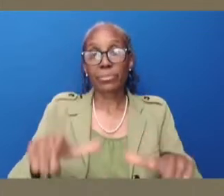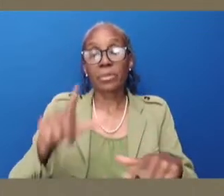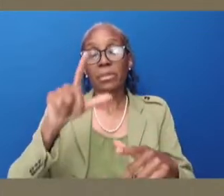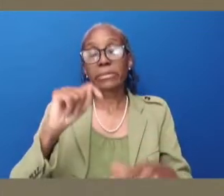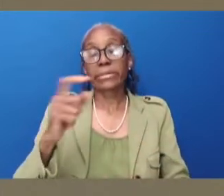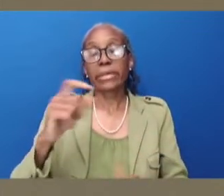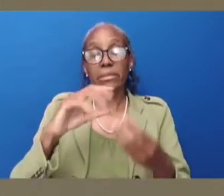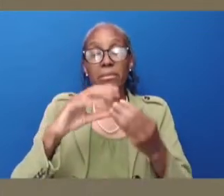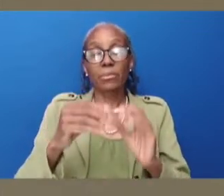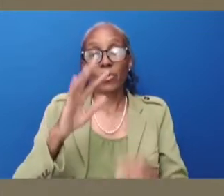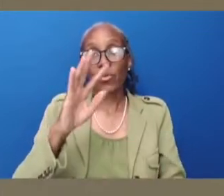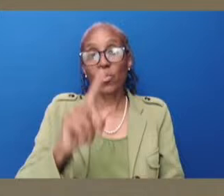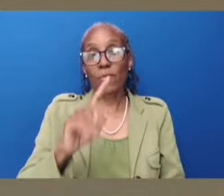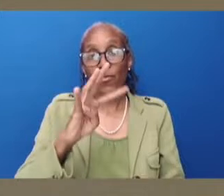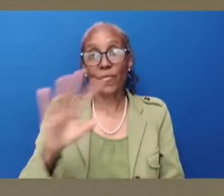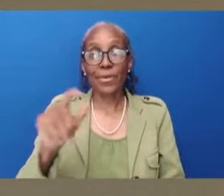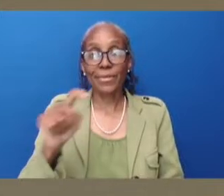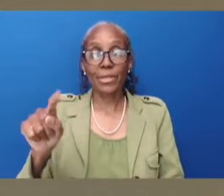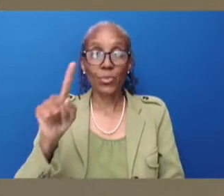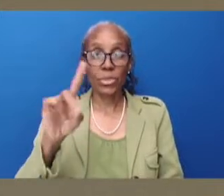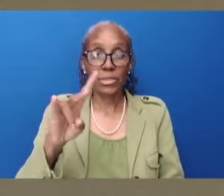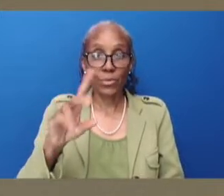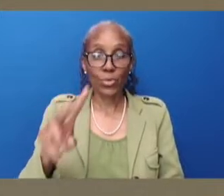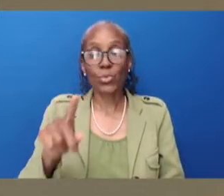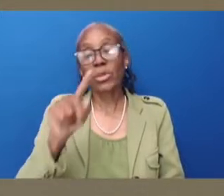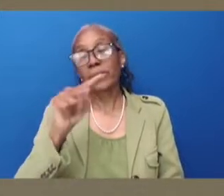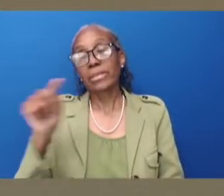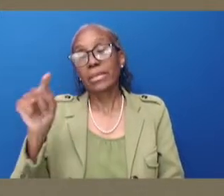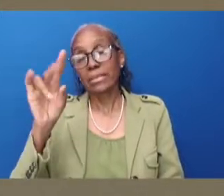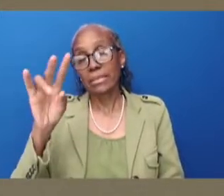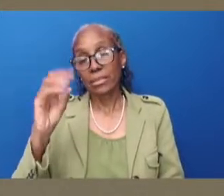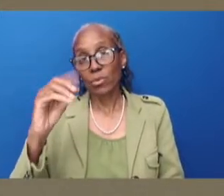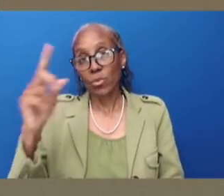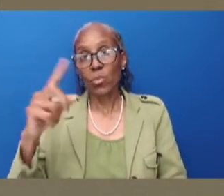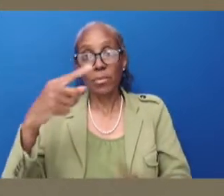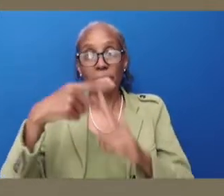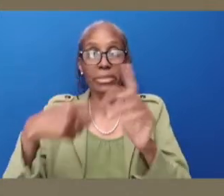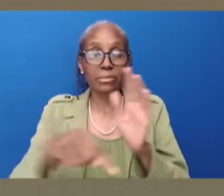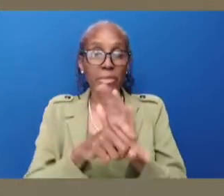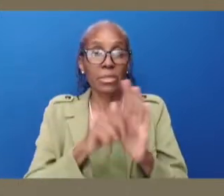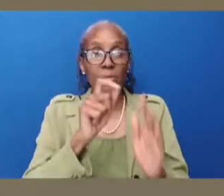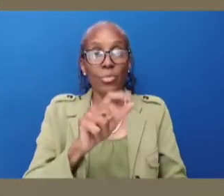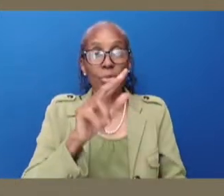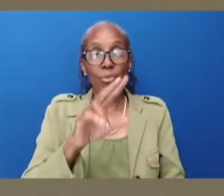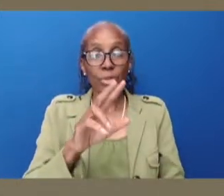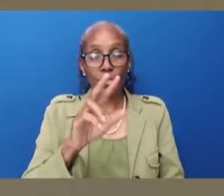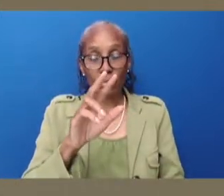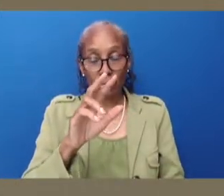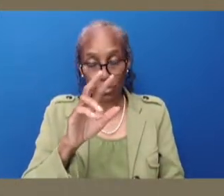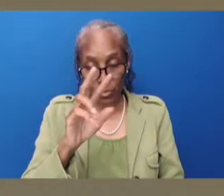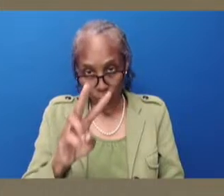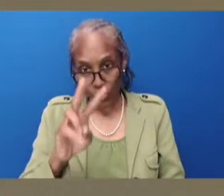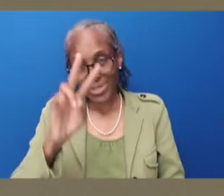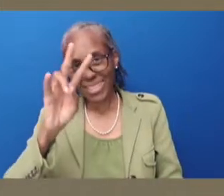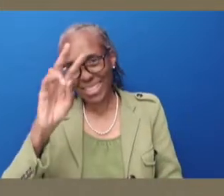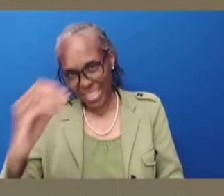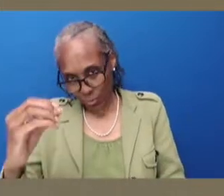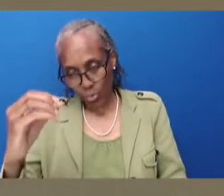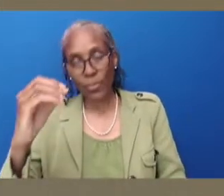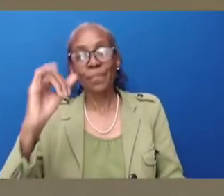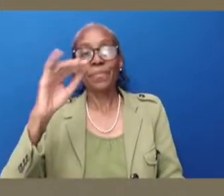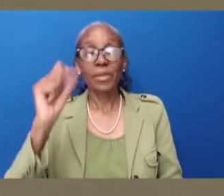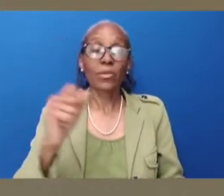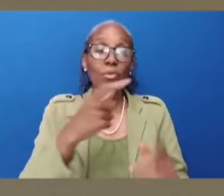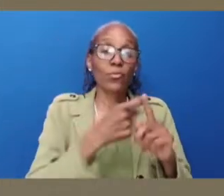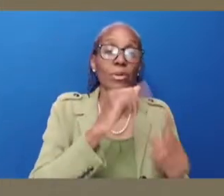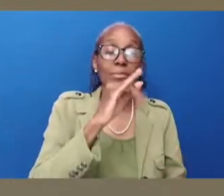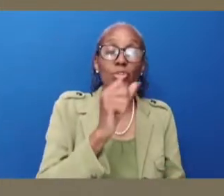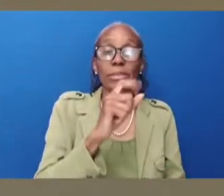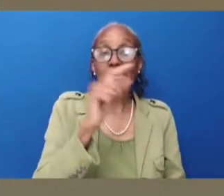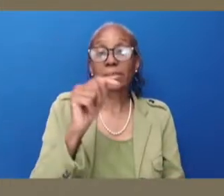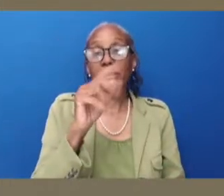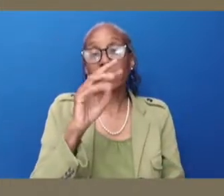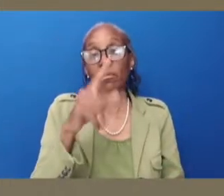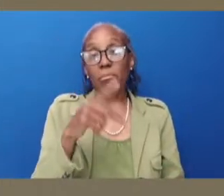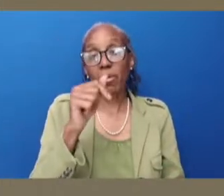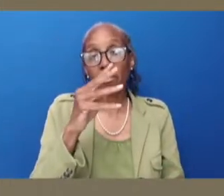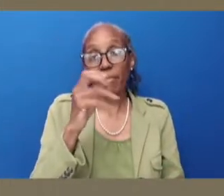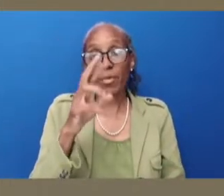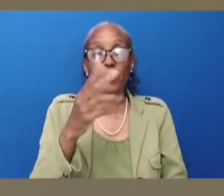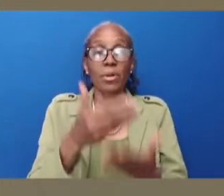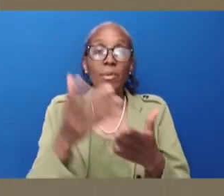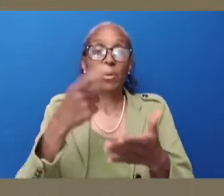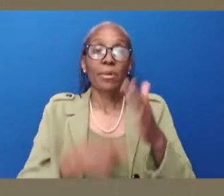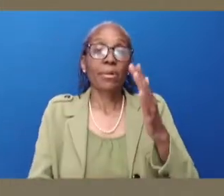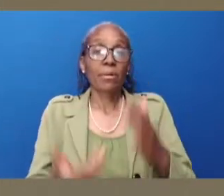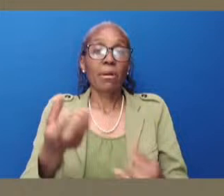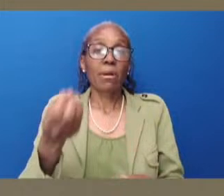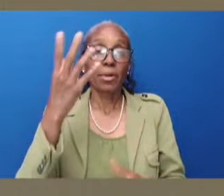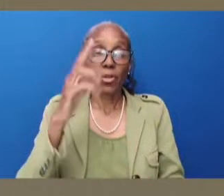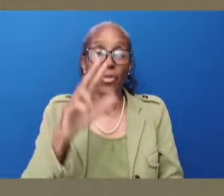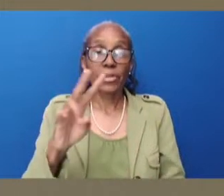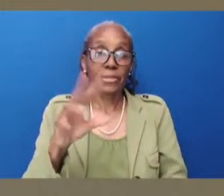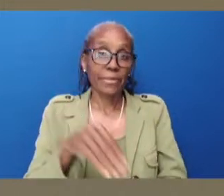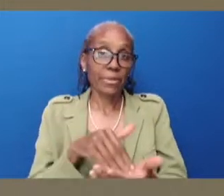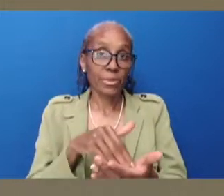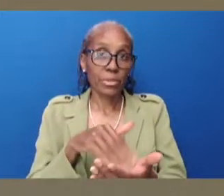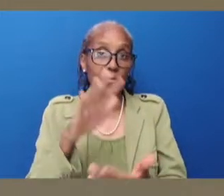NECESSARY FOR THE ACQUISITION OF